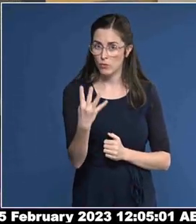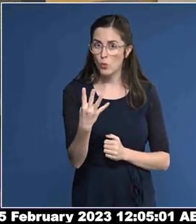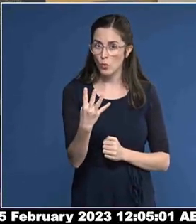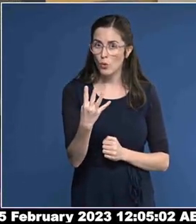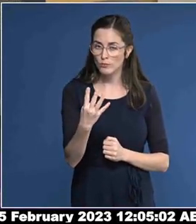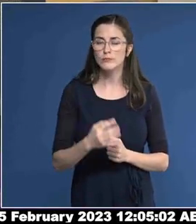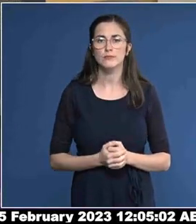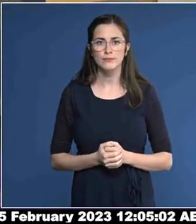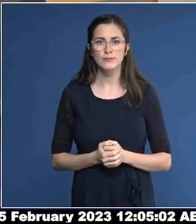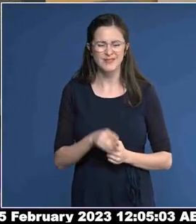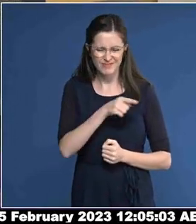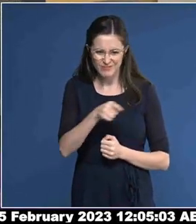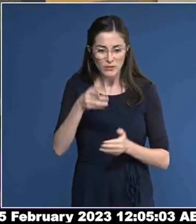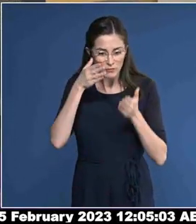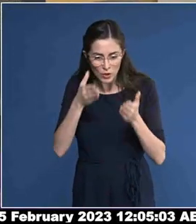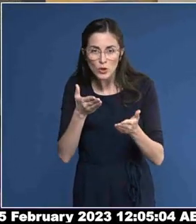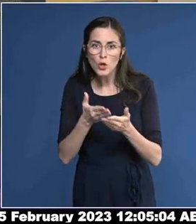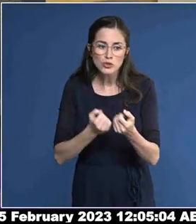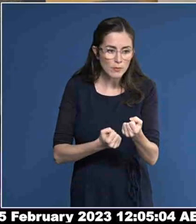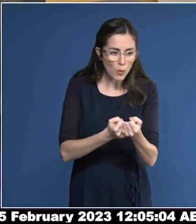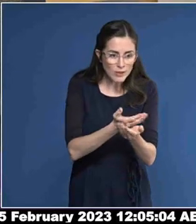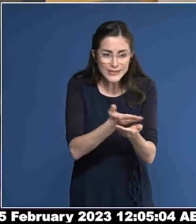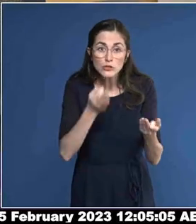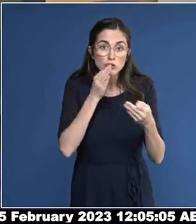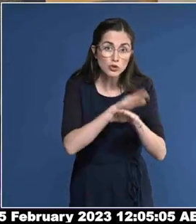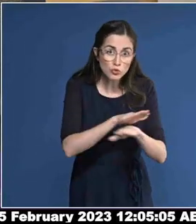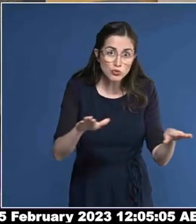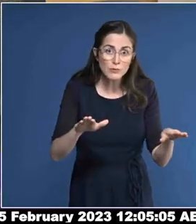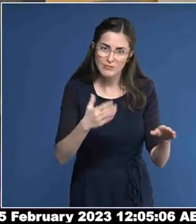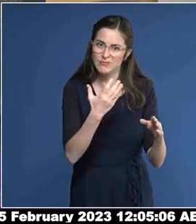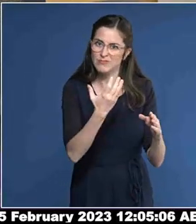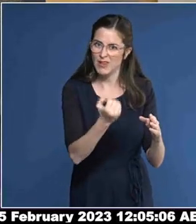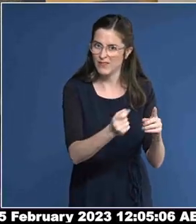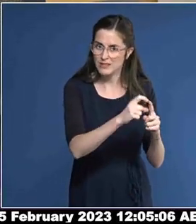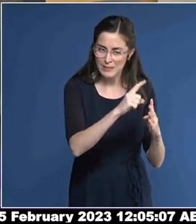supporting children with disability and their families in the Illawarra area and